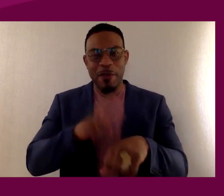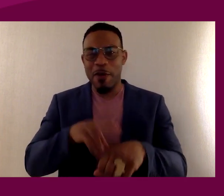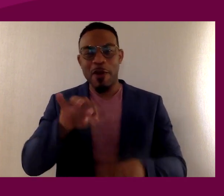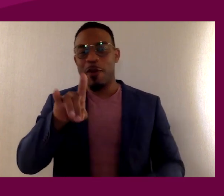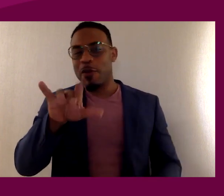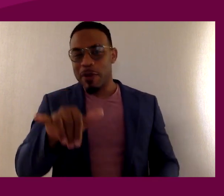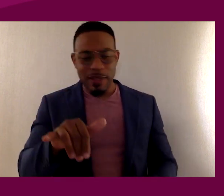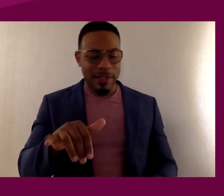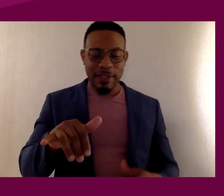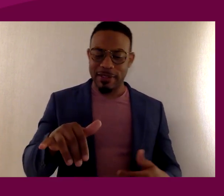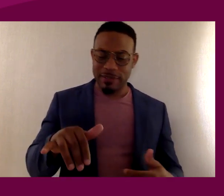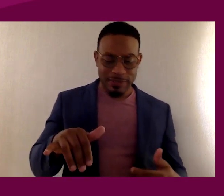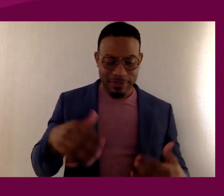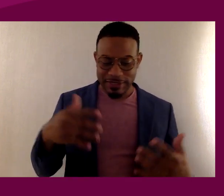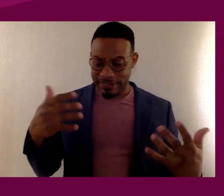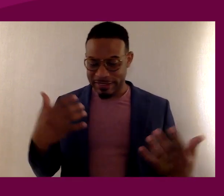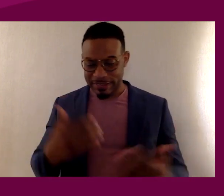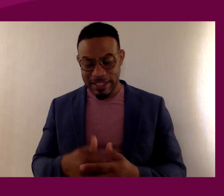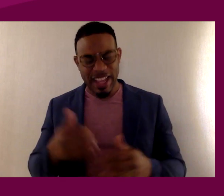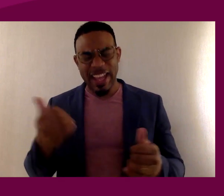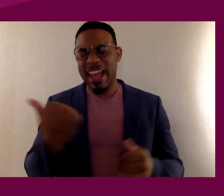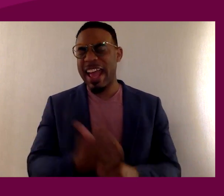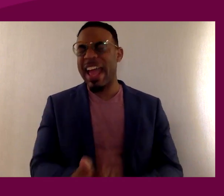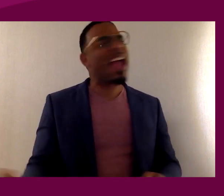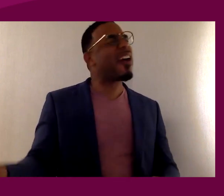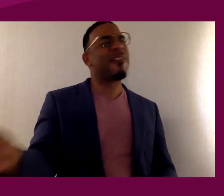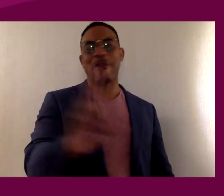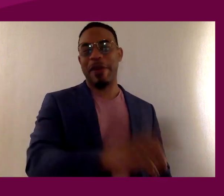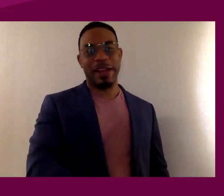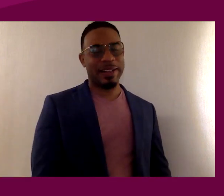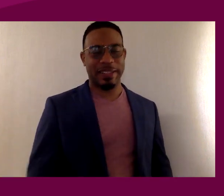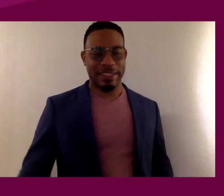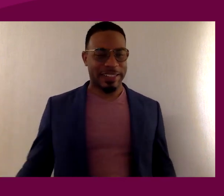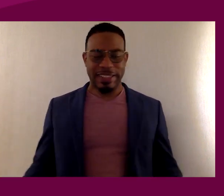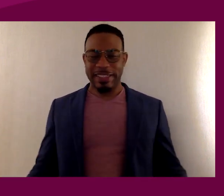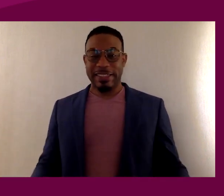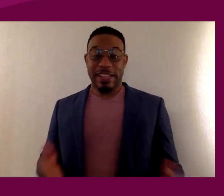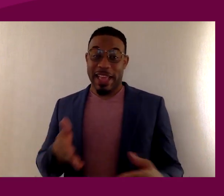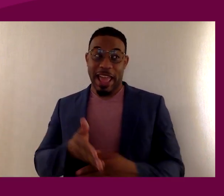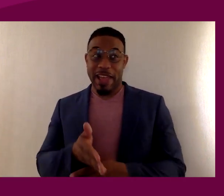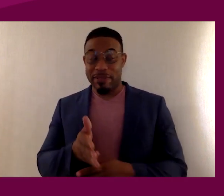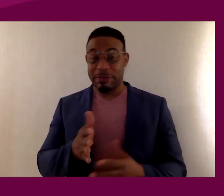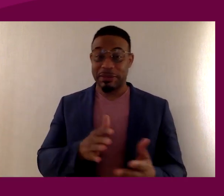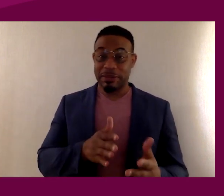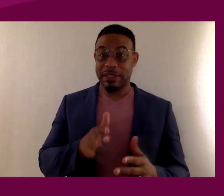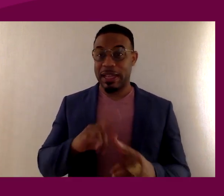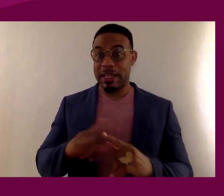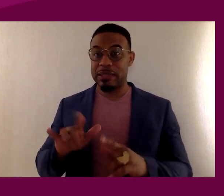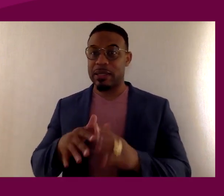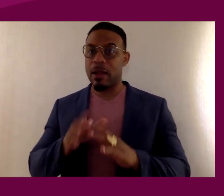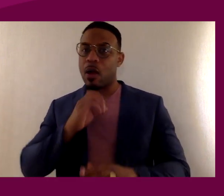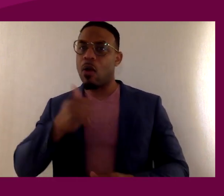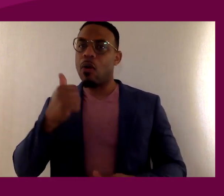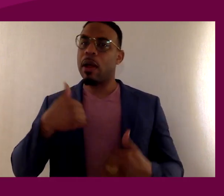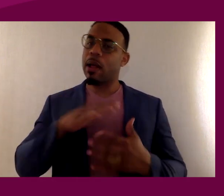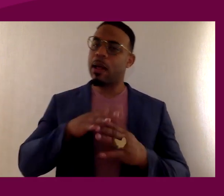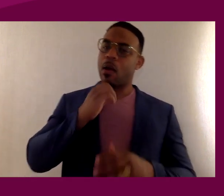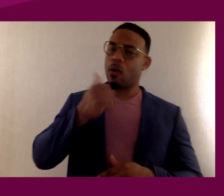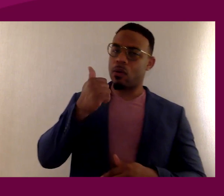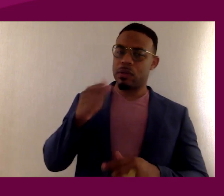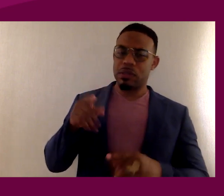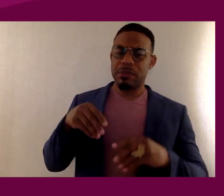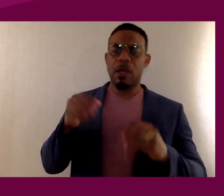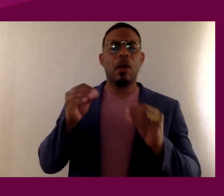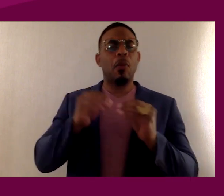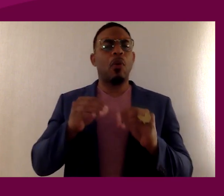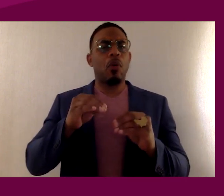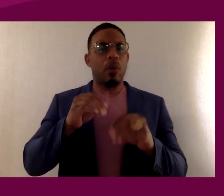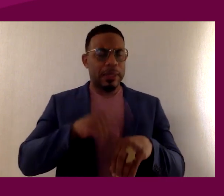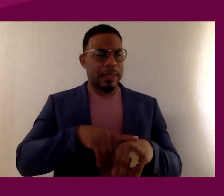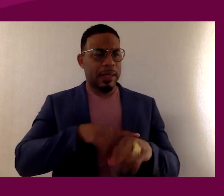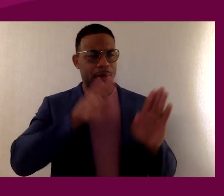plenty through the years. Judy was everywhere. And after, as she got older, I got older,